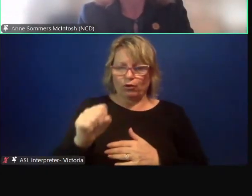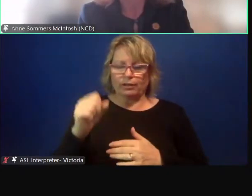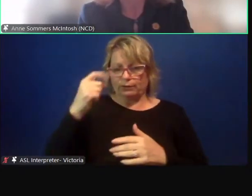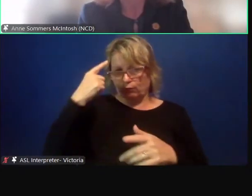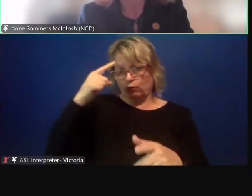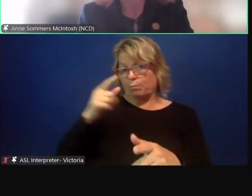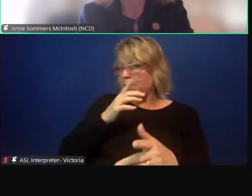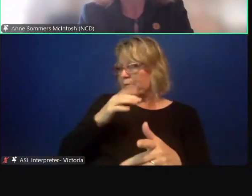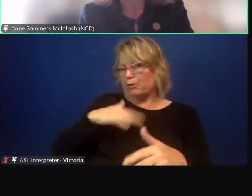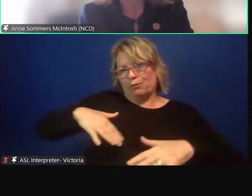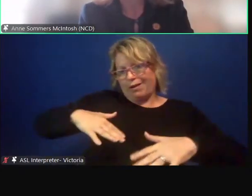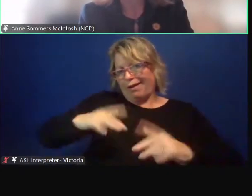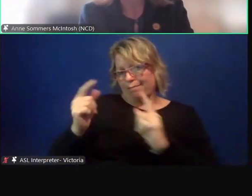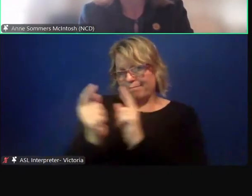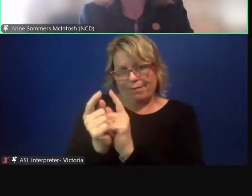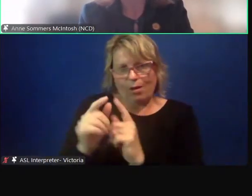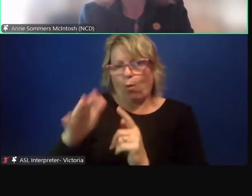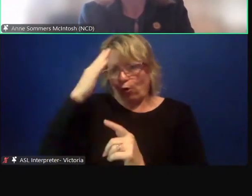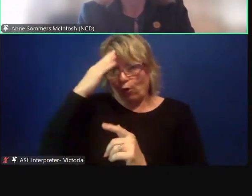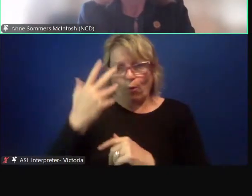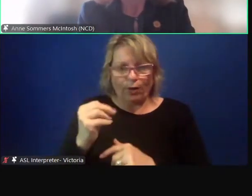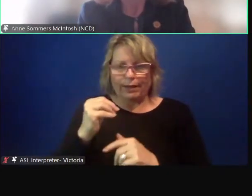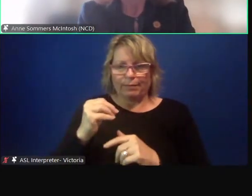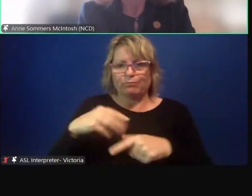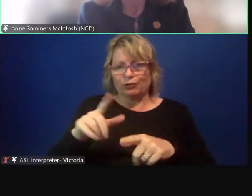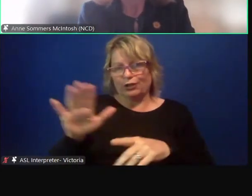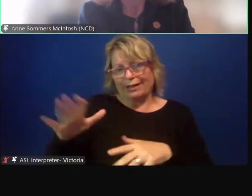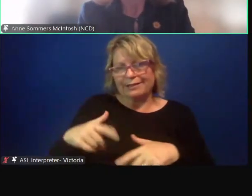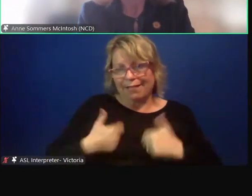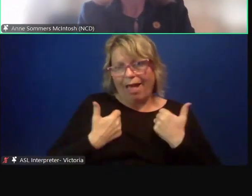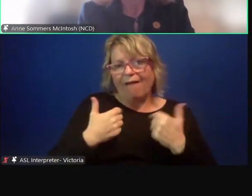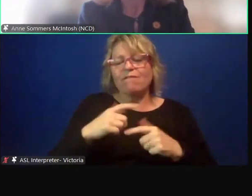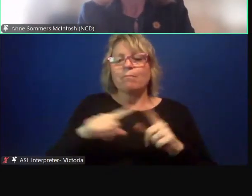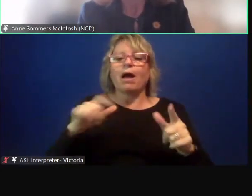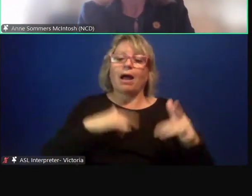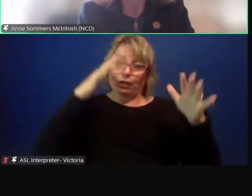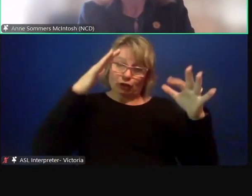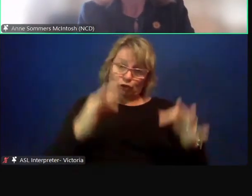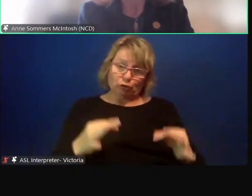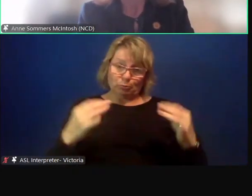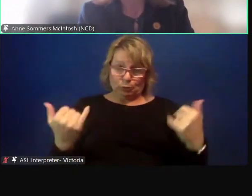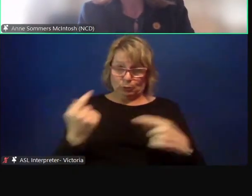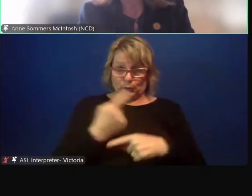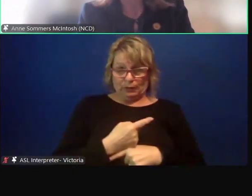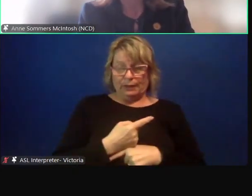had the distinct pleasure of knowing him in life, I determined today to have the distinct